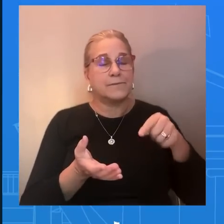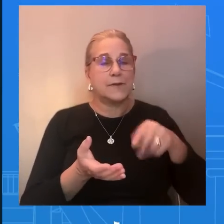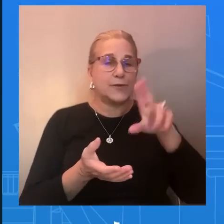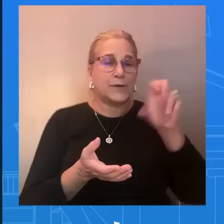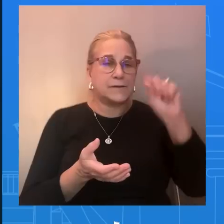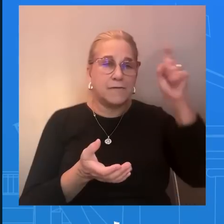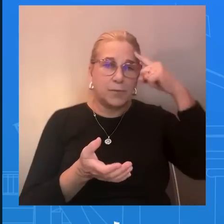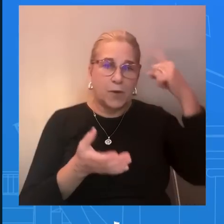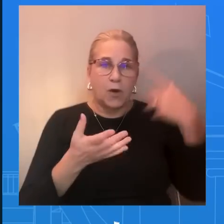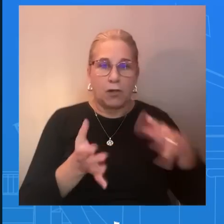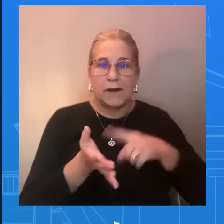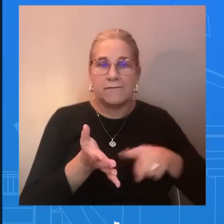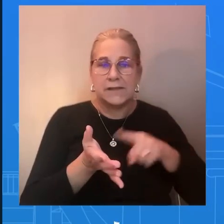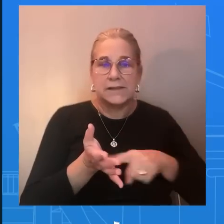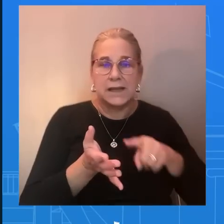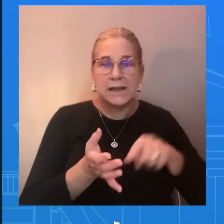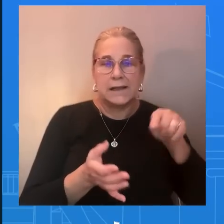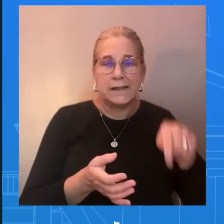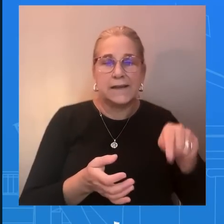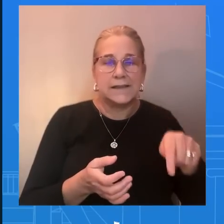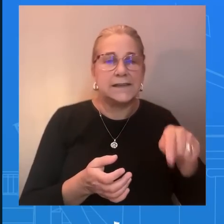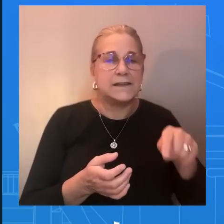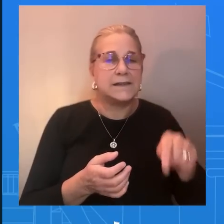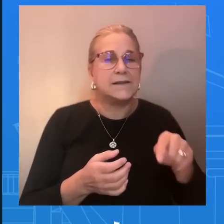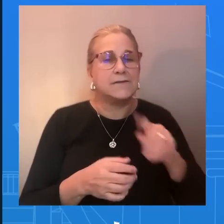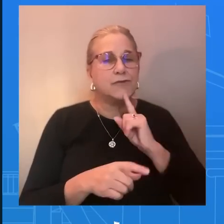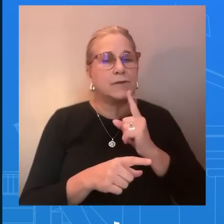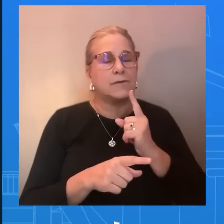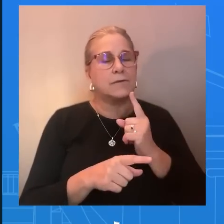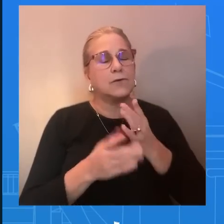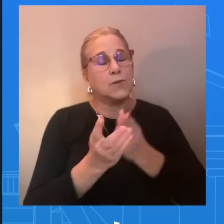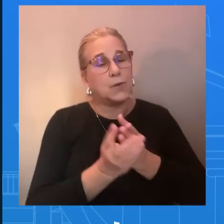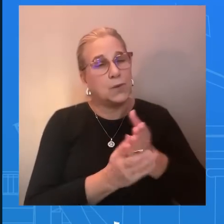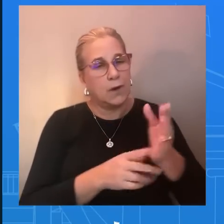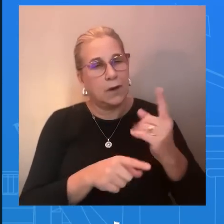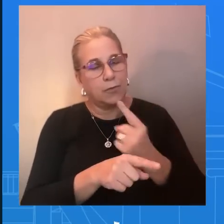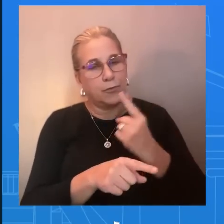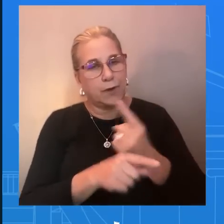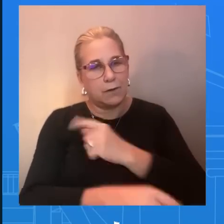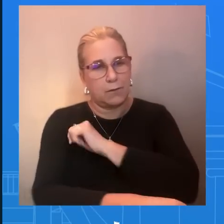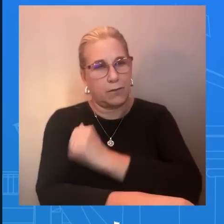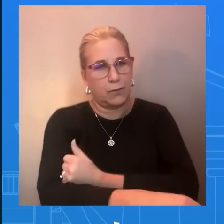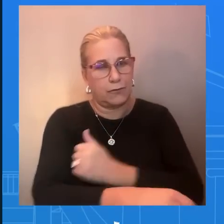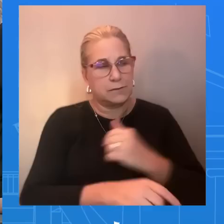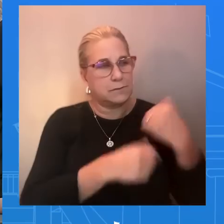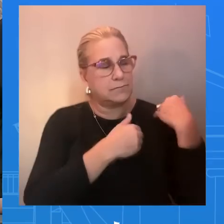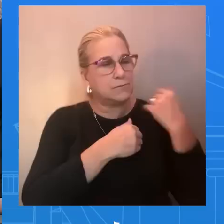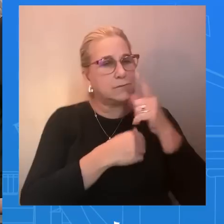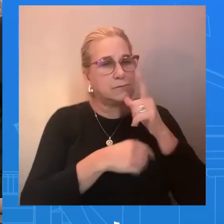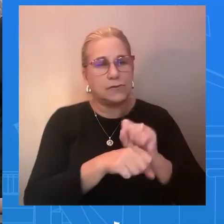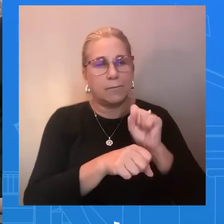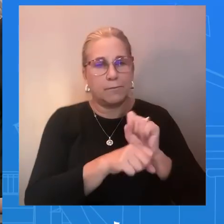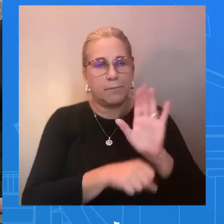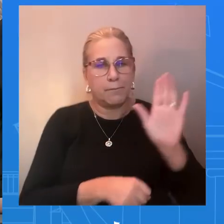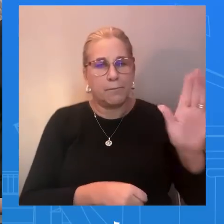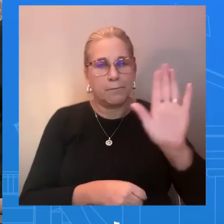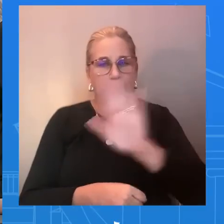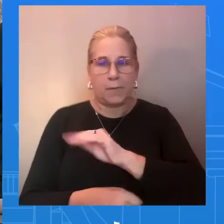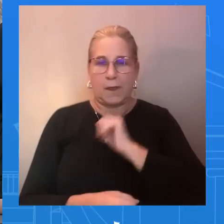So, I’m going to let them d- -- move through their process, see exactly what happened. I’m not going to get into it from here. The Press: And speaking of classified information,